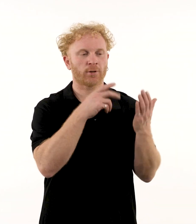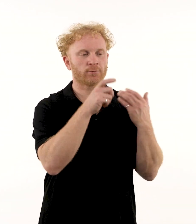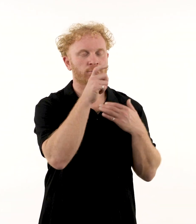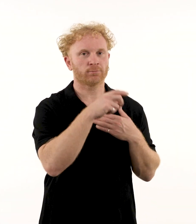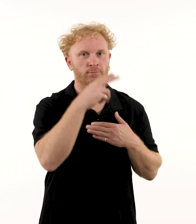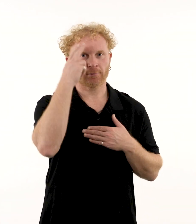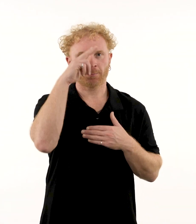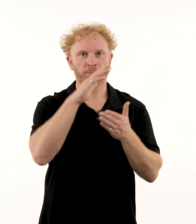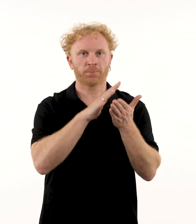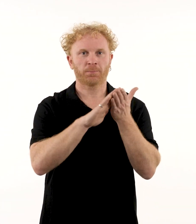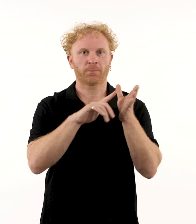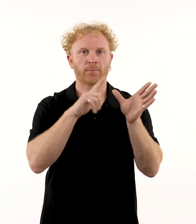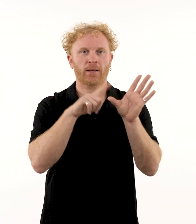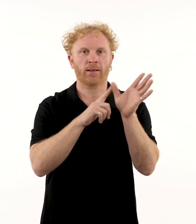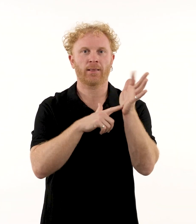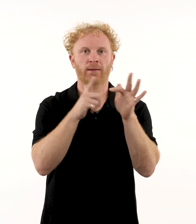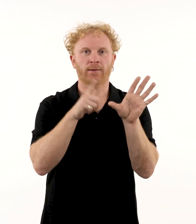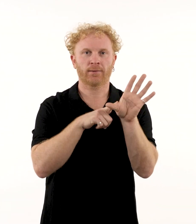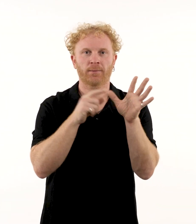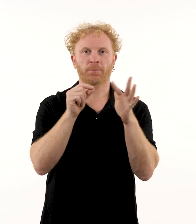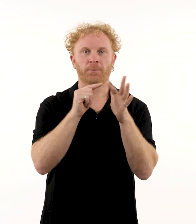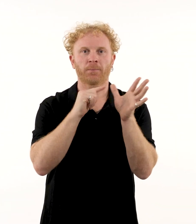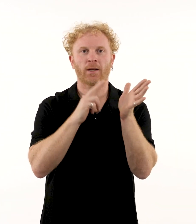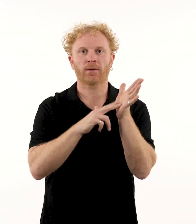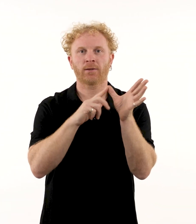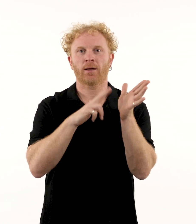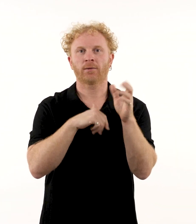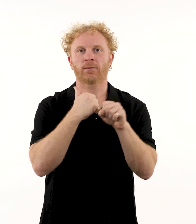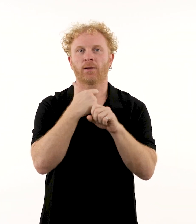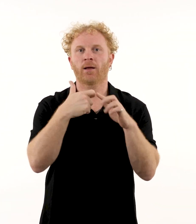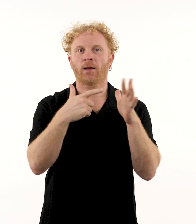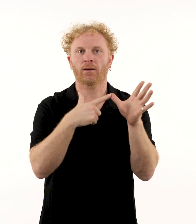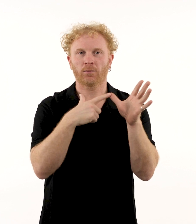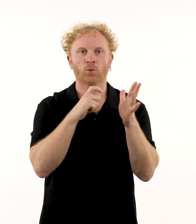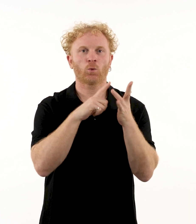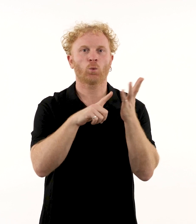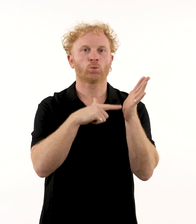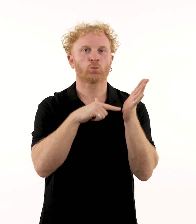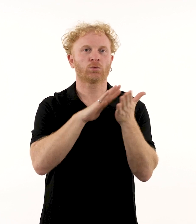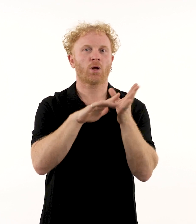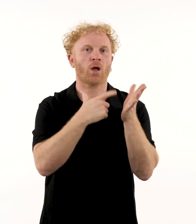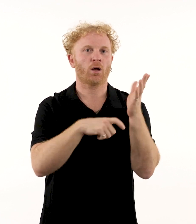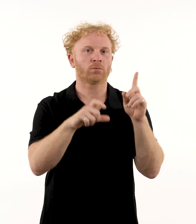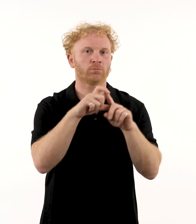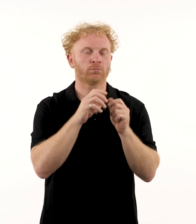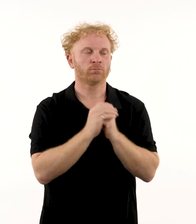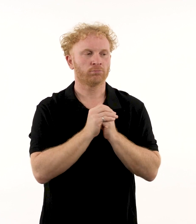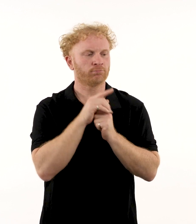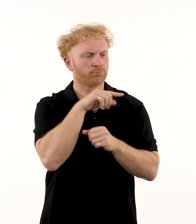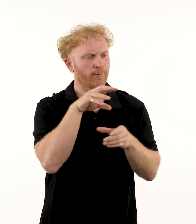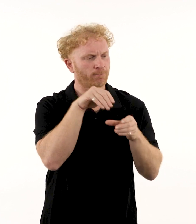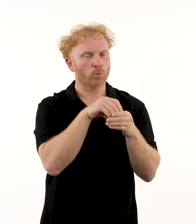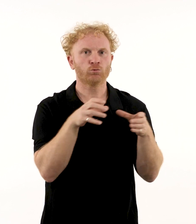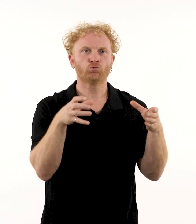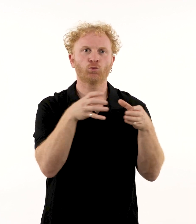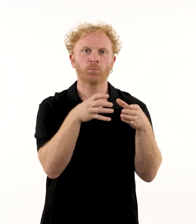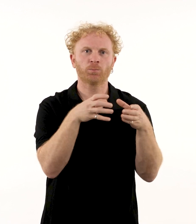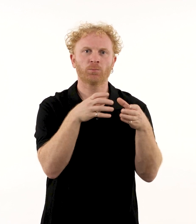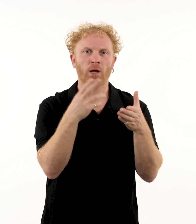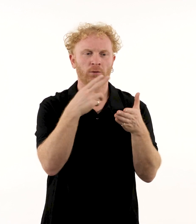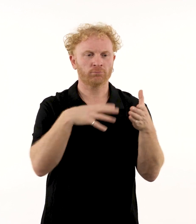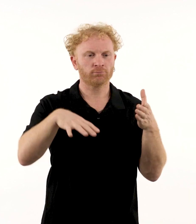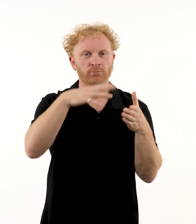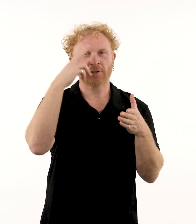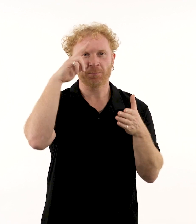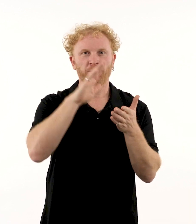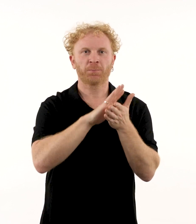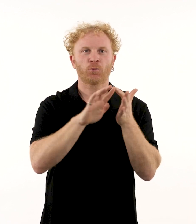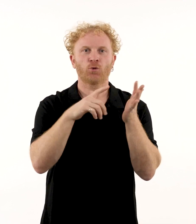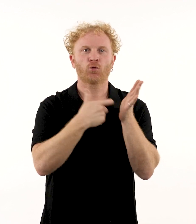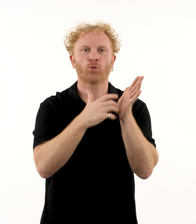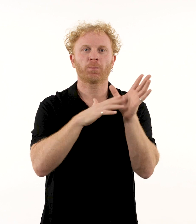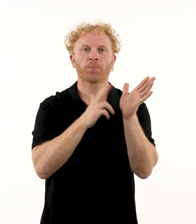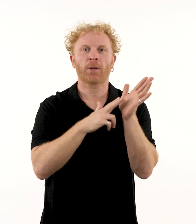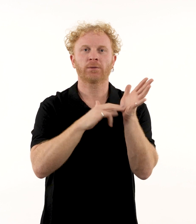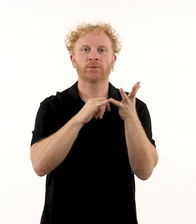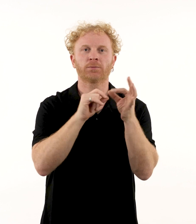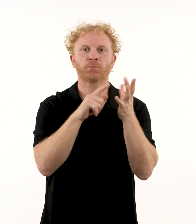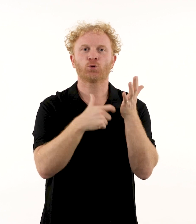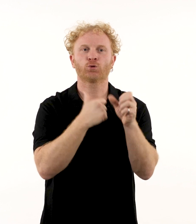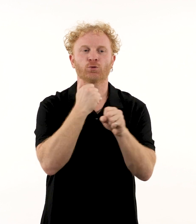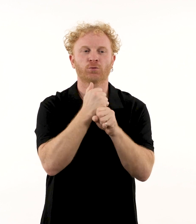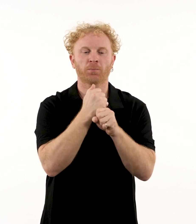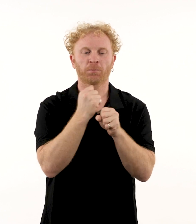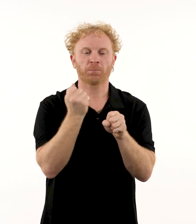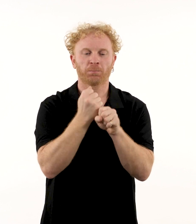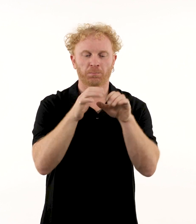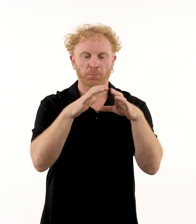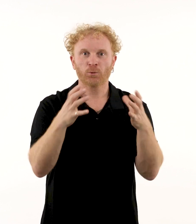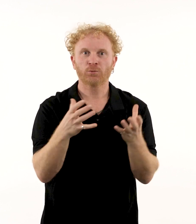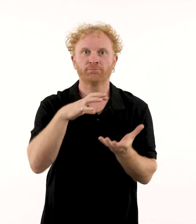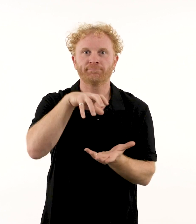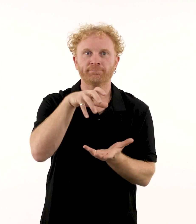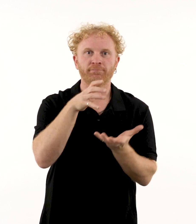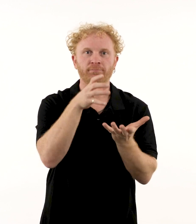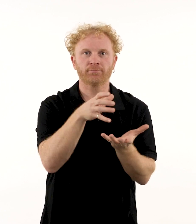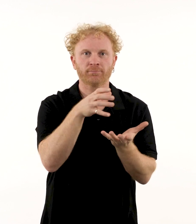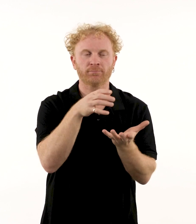Hayley Panangka Coulthard is among a group of artists known as the Hermannsburg Potters,